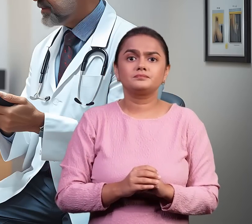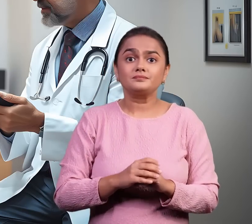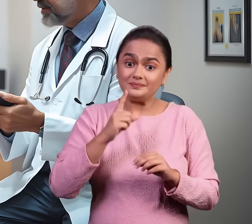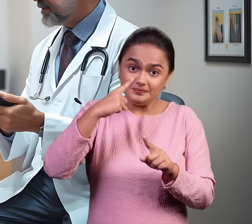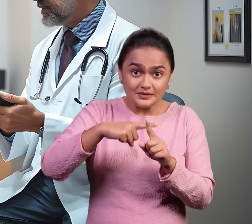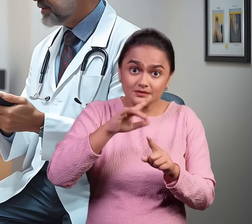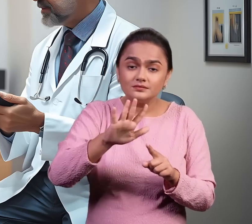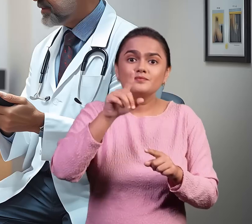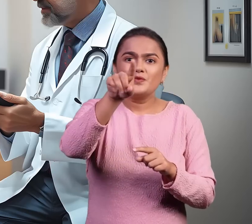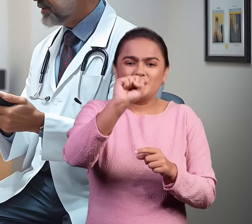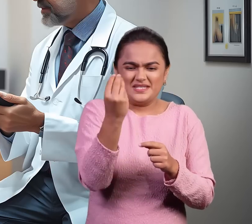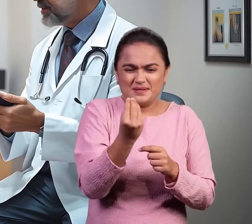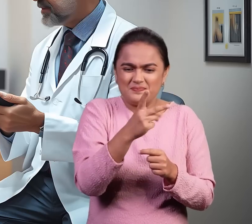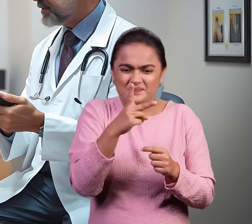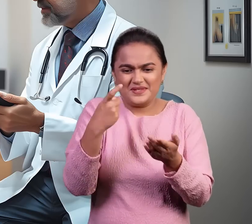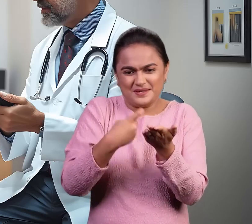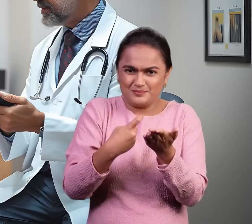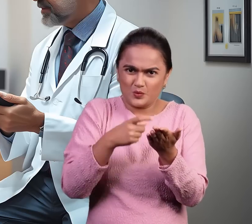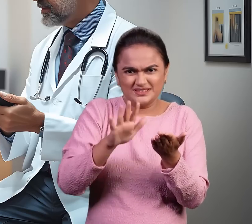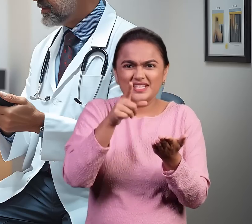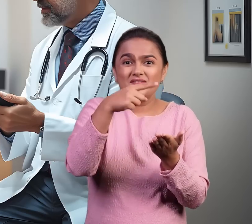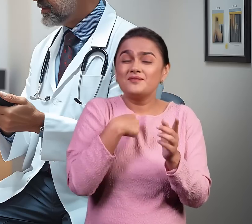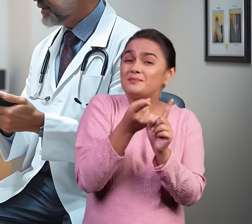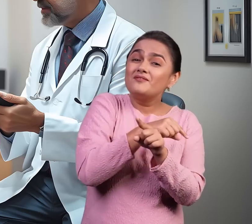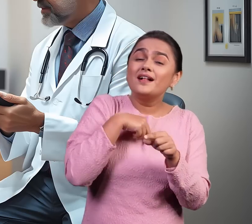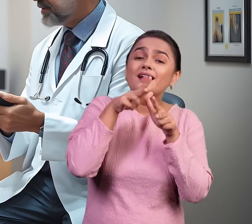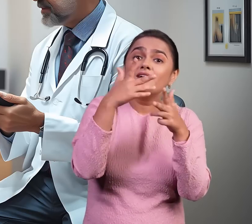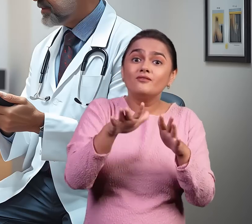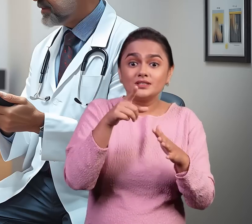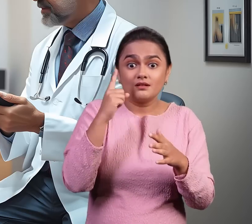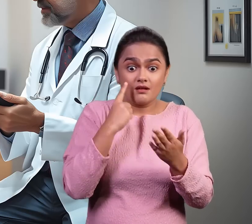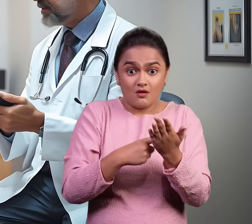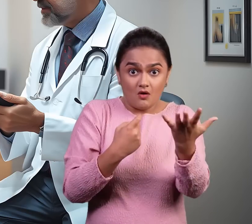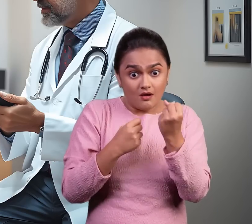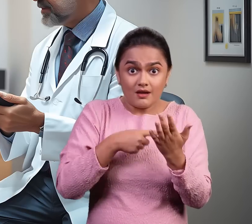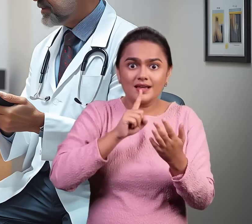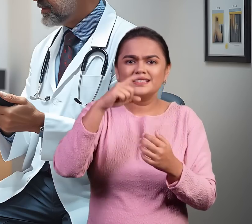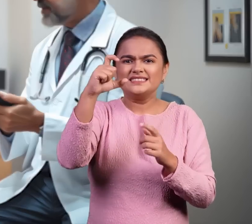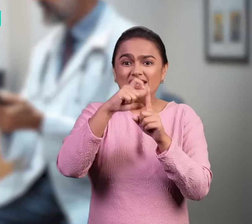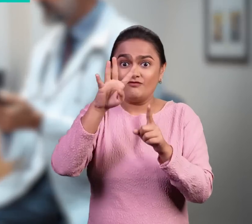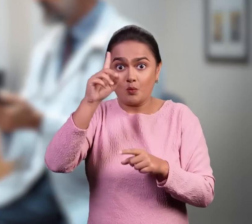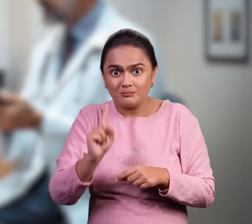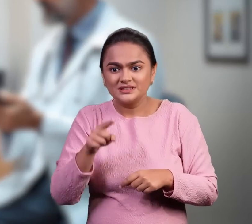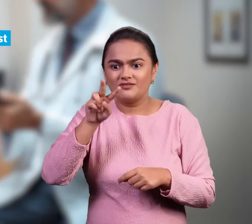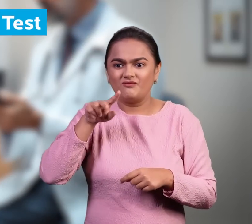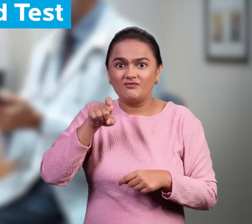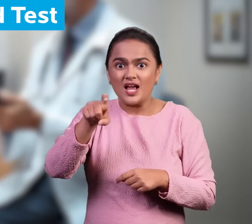And like I said before, you will undergo additional tests like CD4 and HIV viral load.